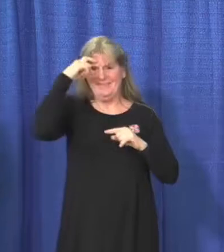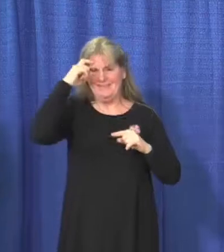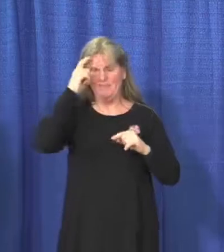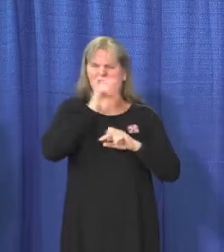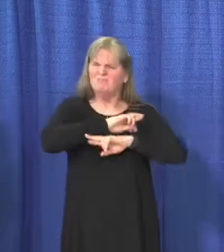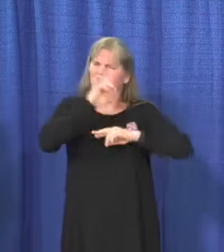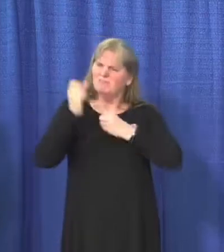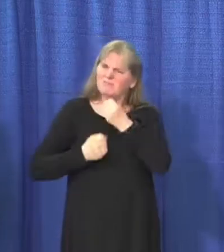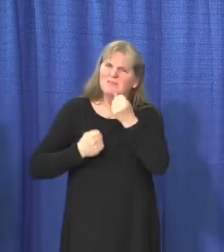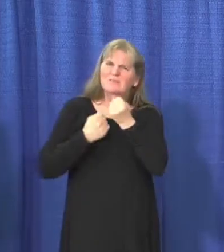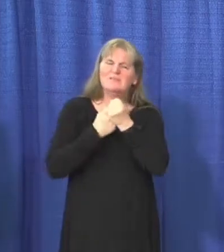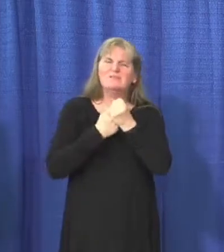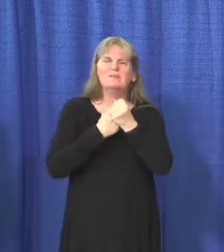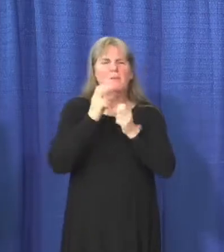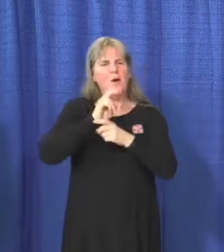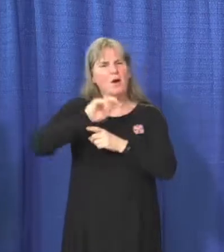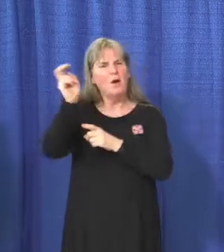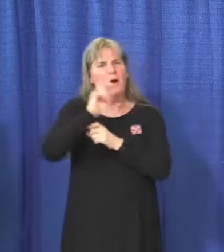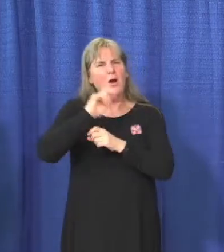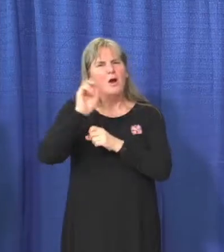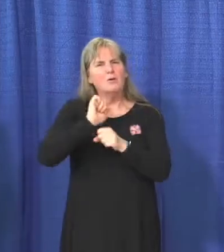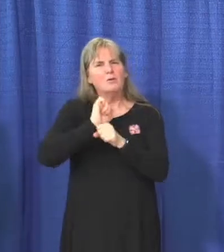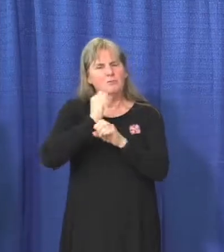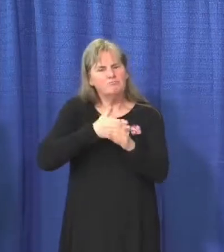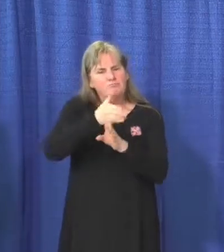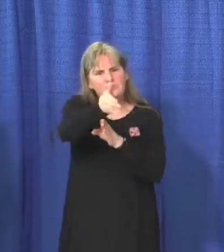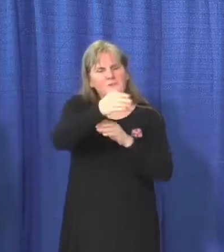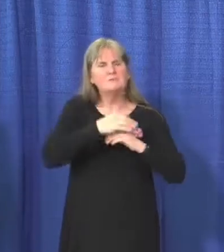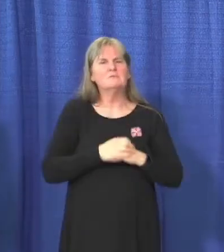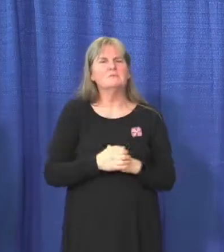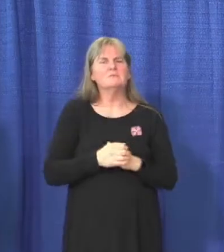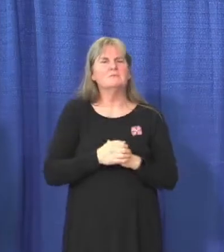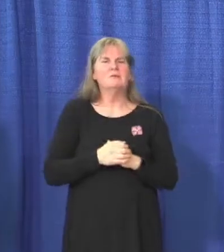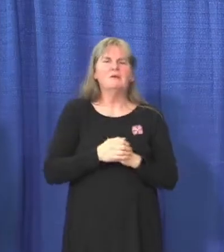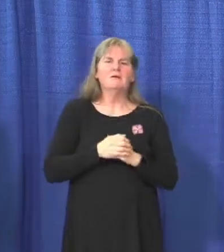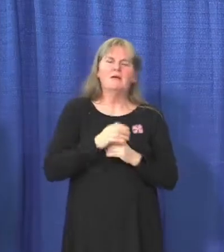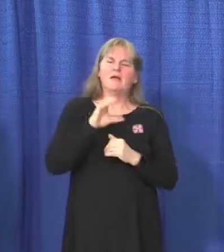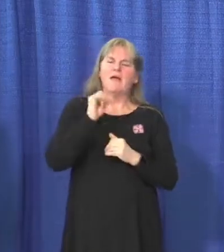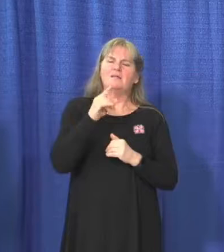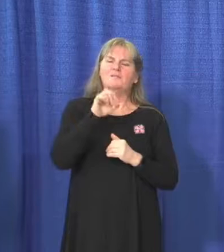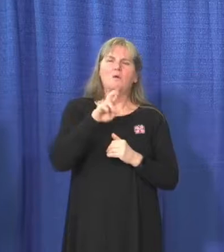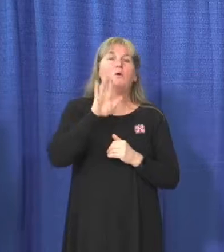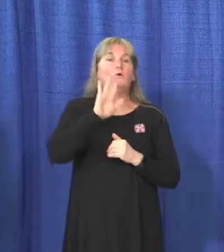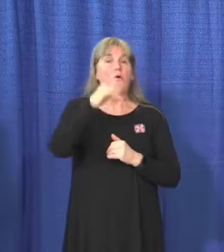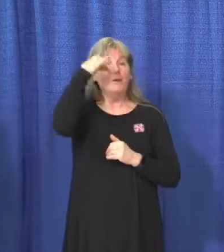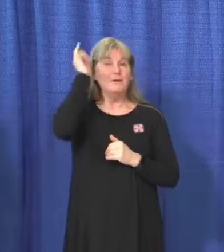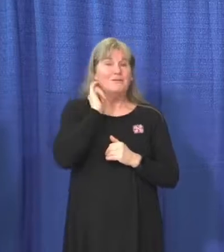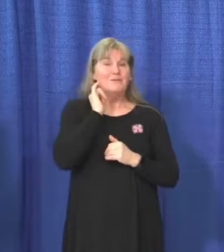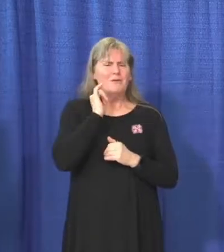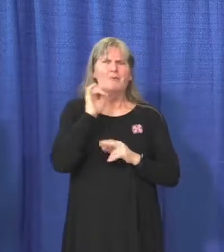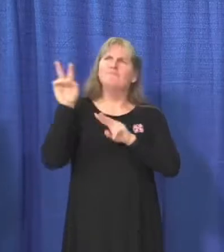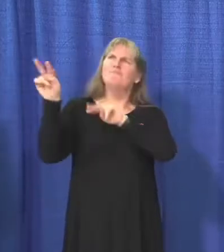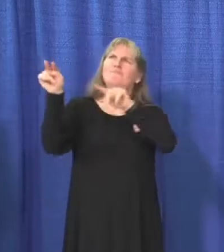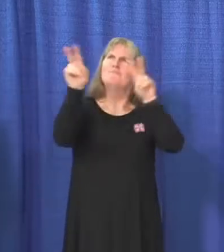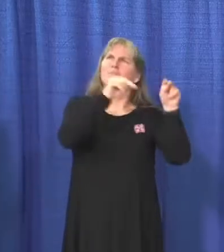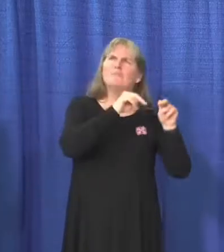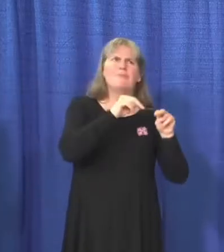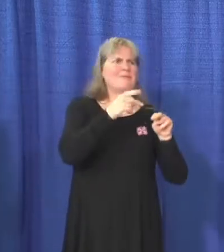sector, explore your Yukon will raise awareness of all the wonderful things to see and do